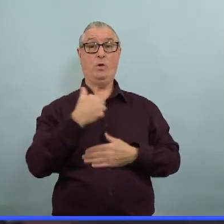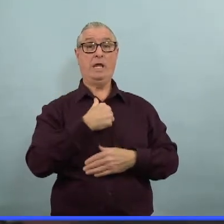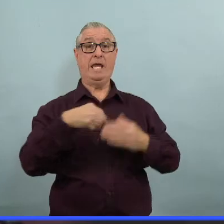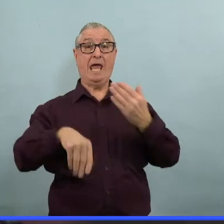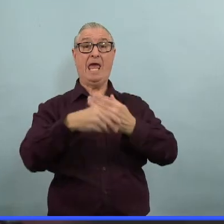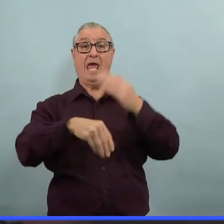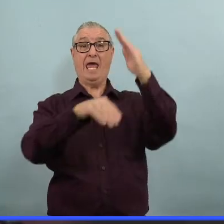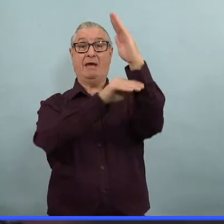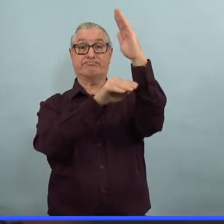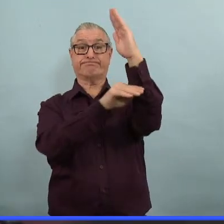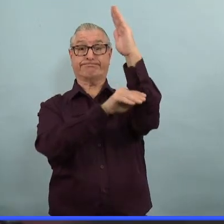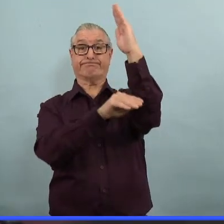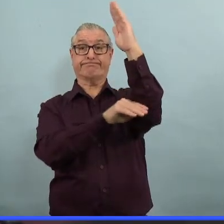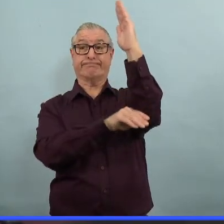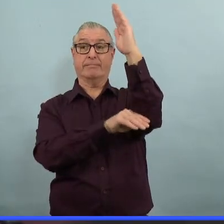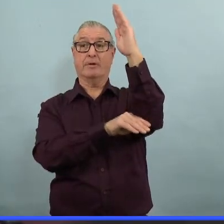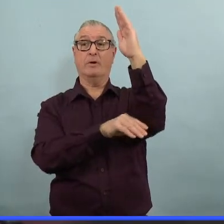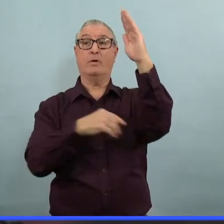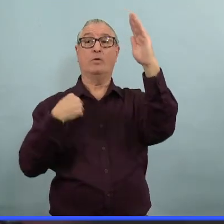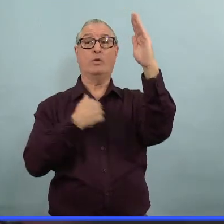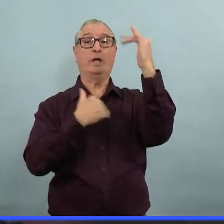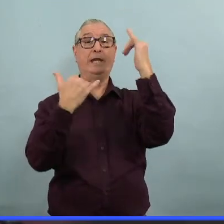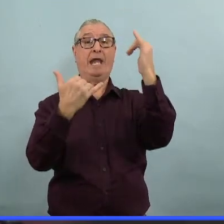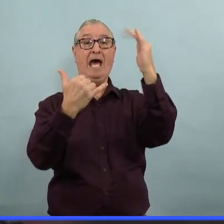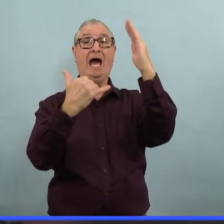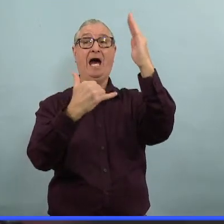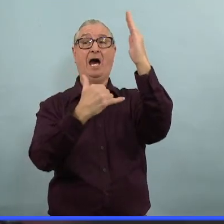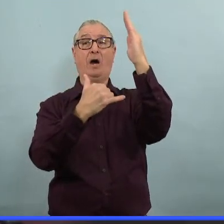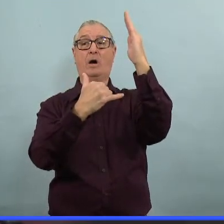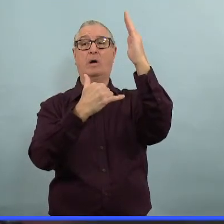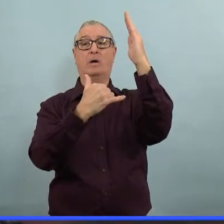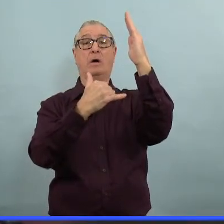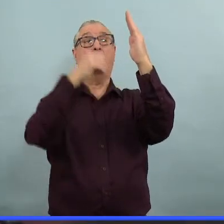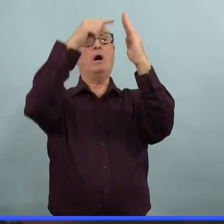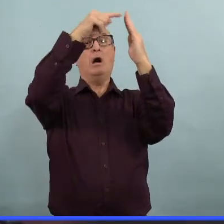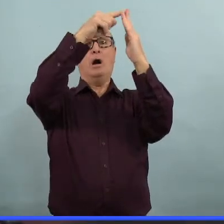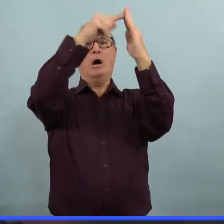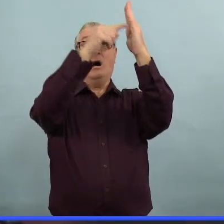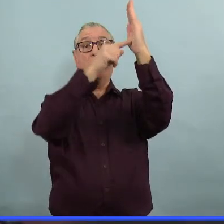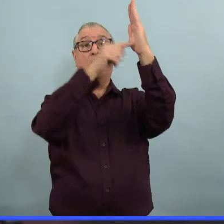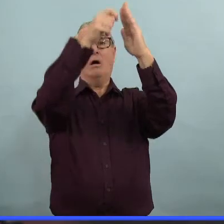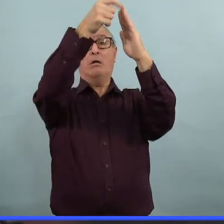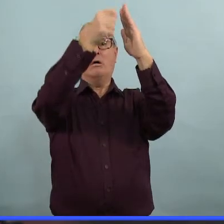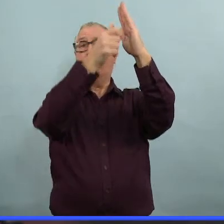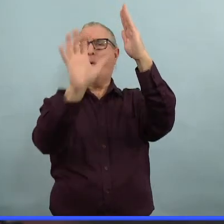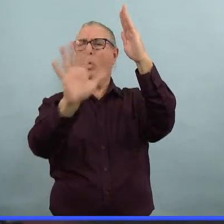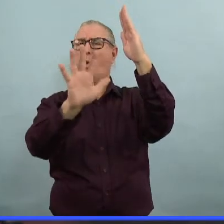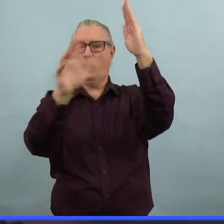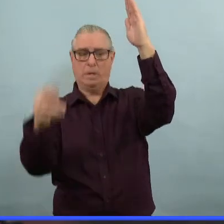and you'll see and then those were the first now to to uh to be removed so it's pretty uh standard